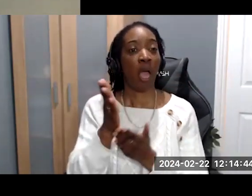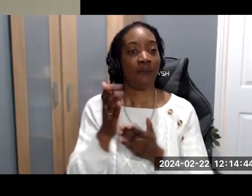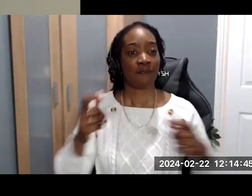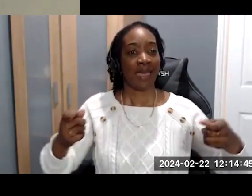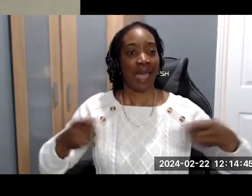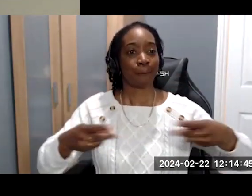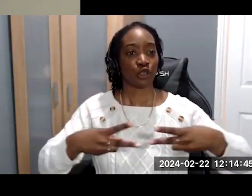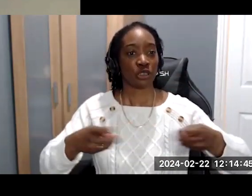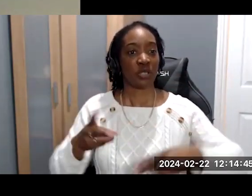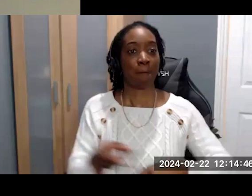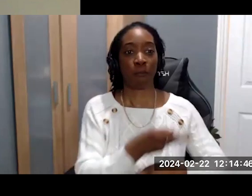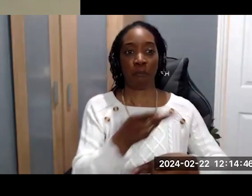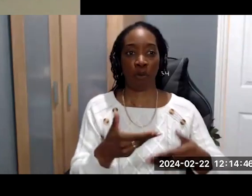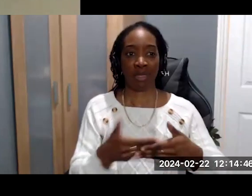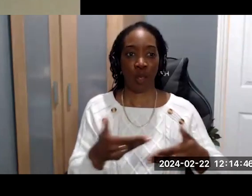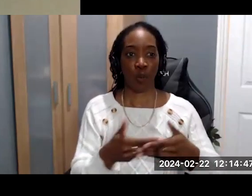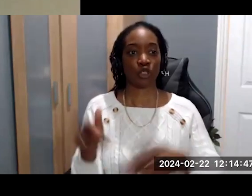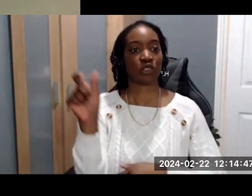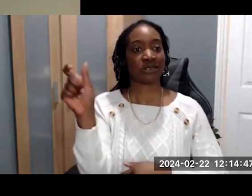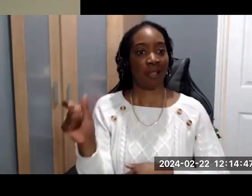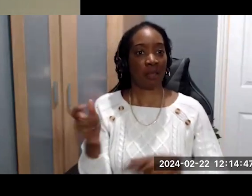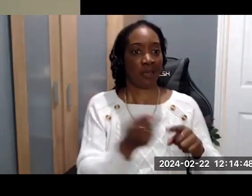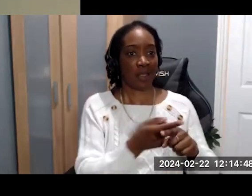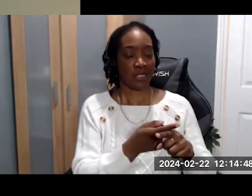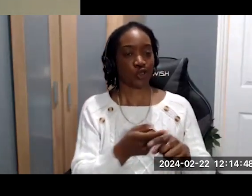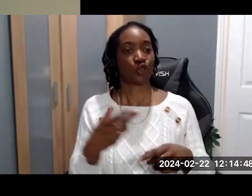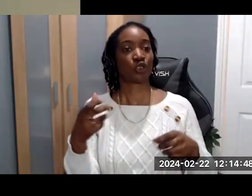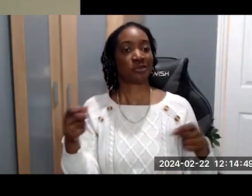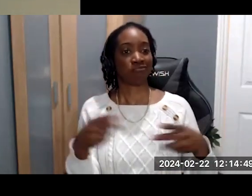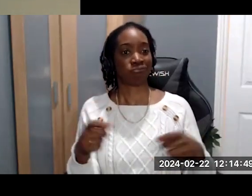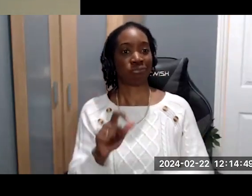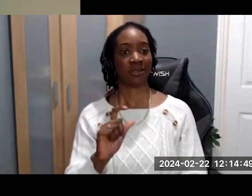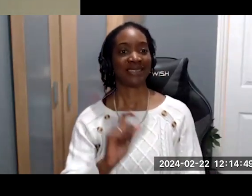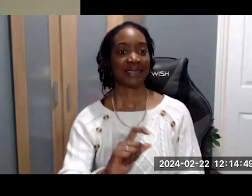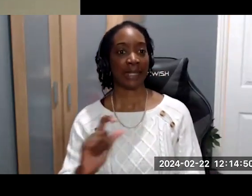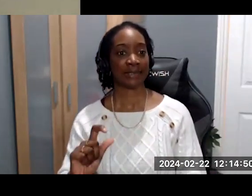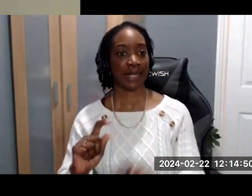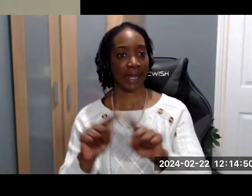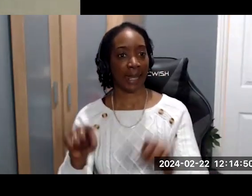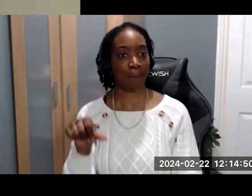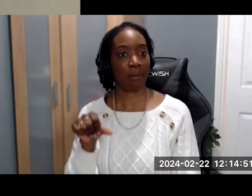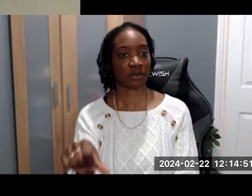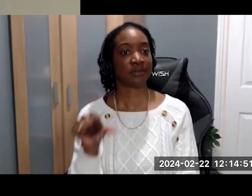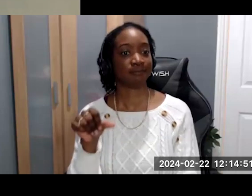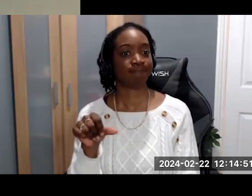English for the Italian captions please select the CC button along the bottom of your screen